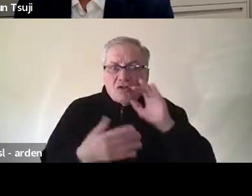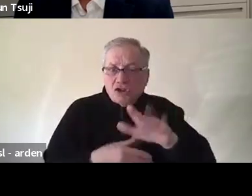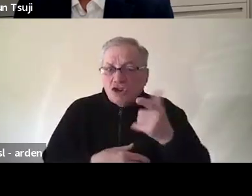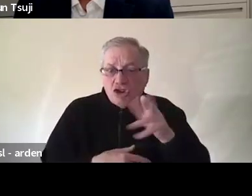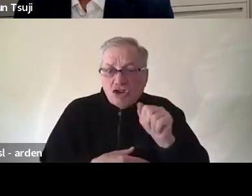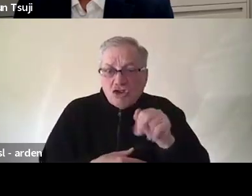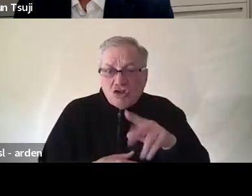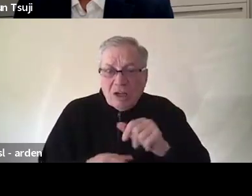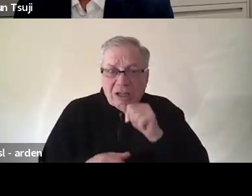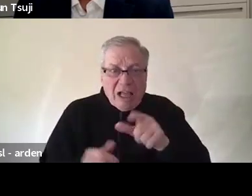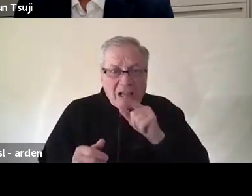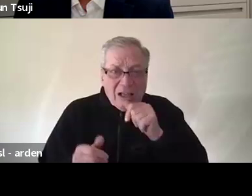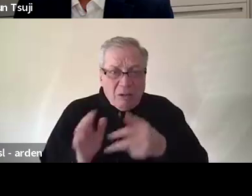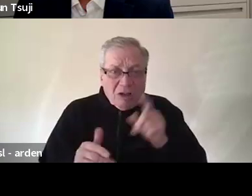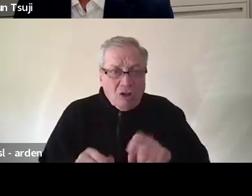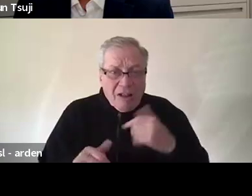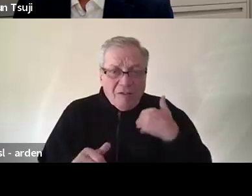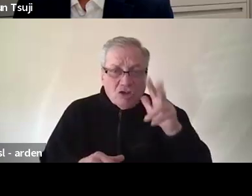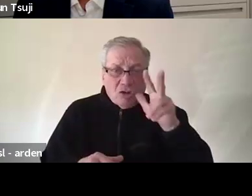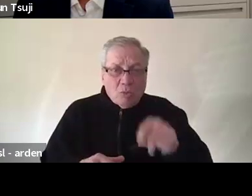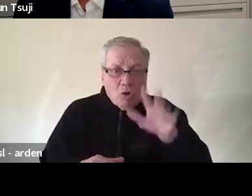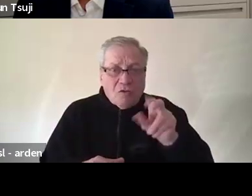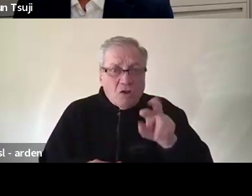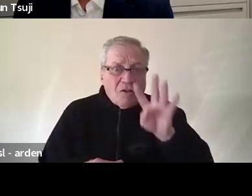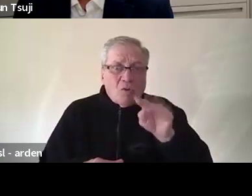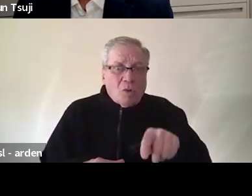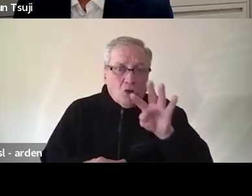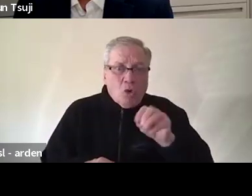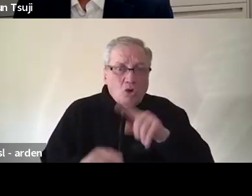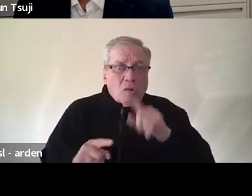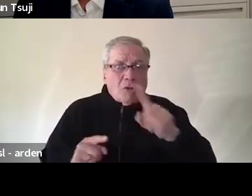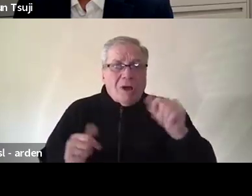It doesn't mean they have to have a 3.5 or a 4.0 to be a high achiever.